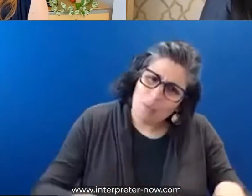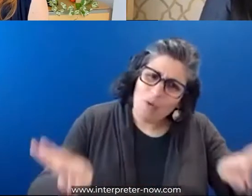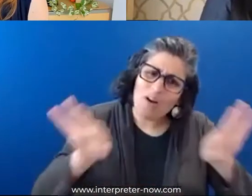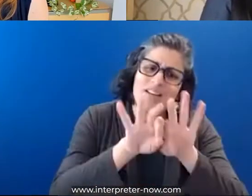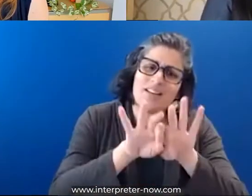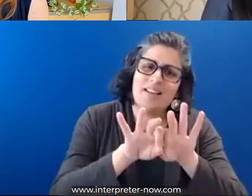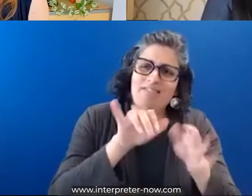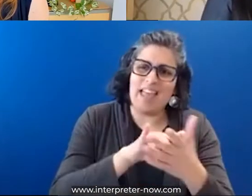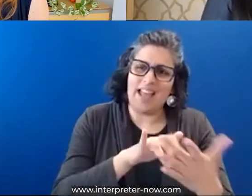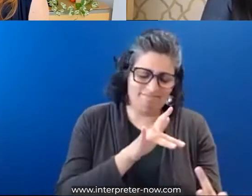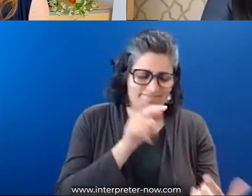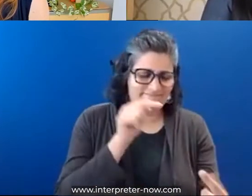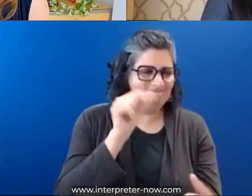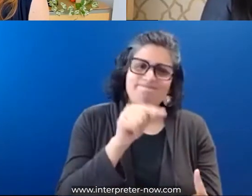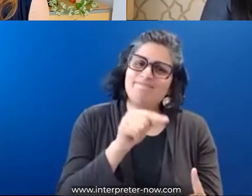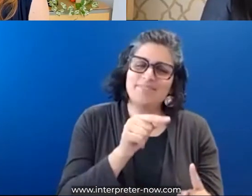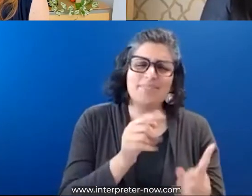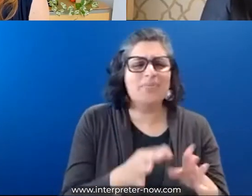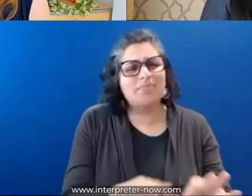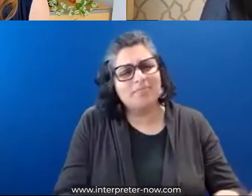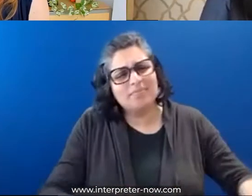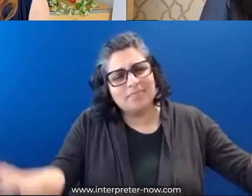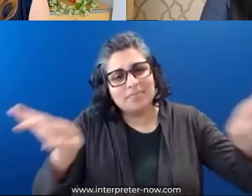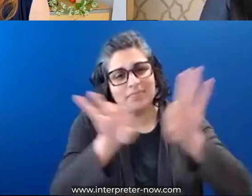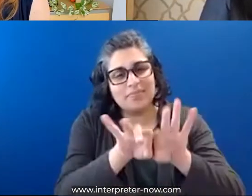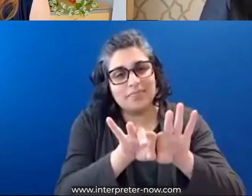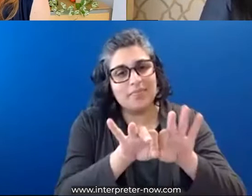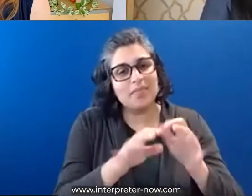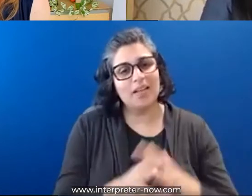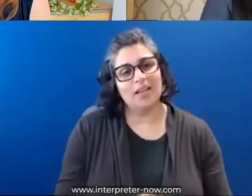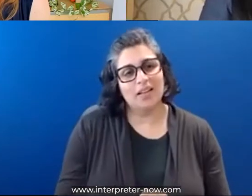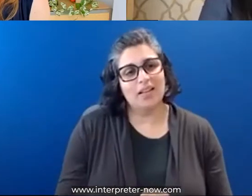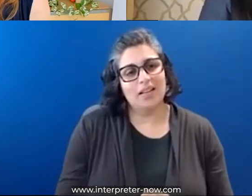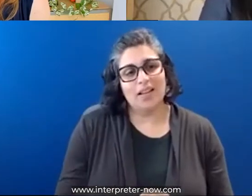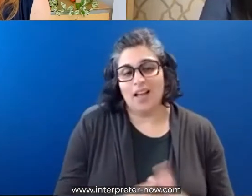That sense of belonging is so important. I've been fighting for my whole life.